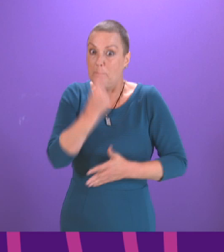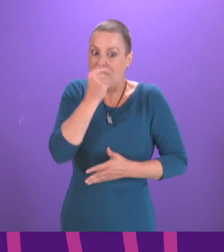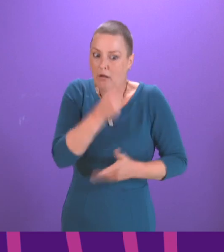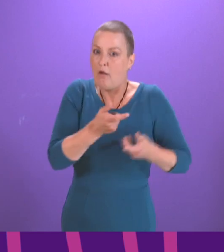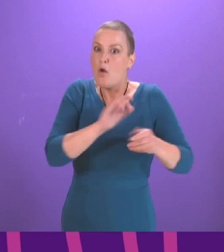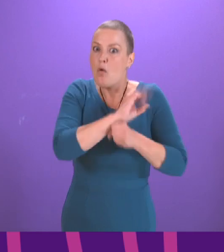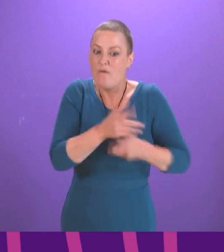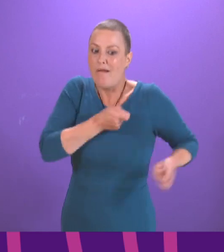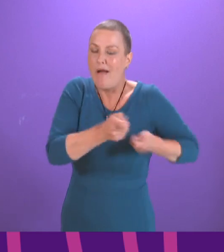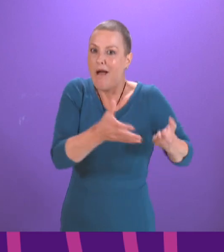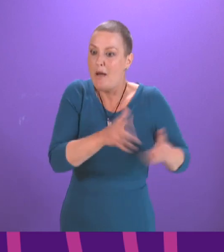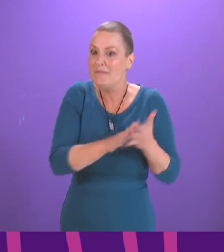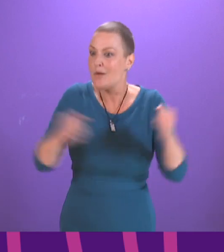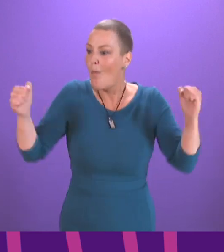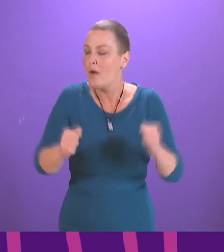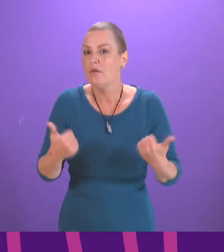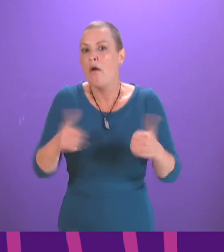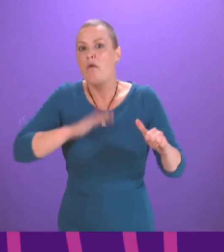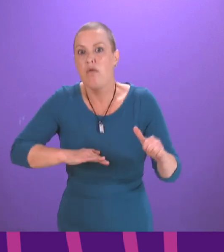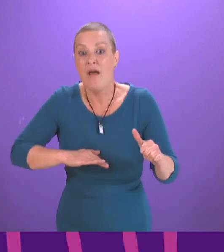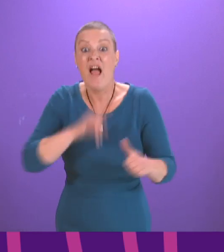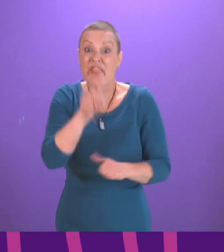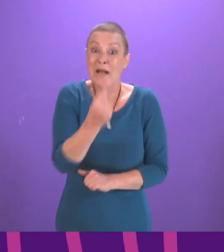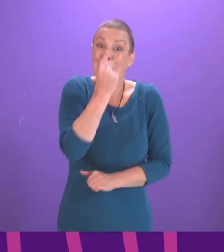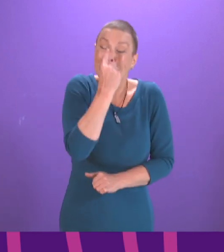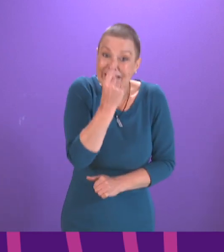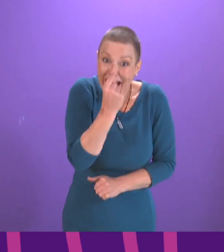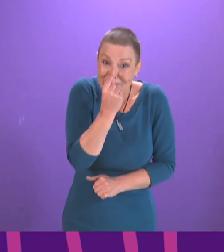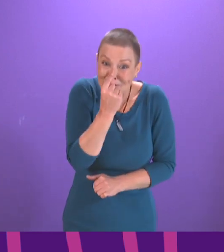succeed, we open the prospect—in all parts of the country—of being able to lead slightly